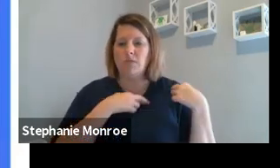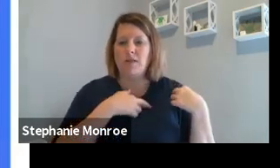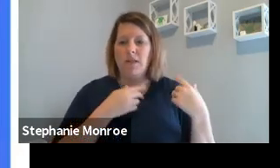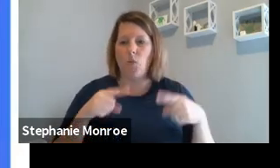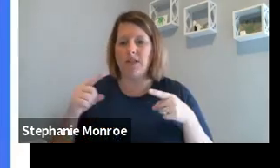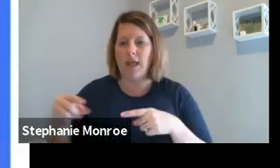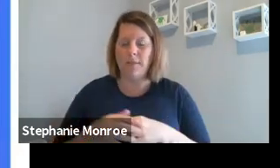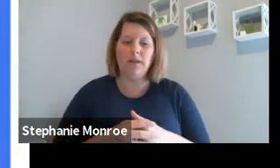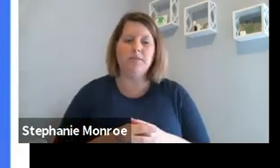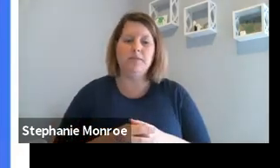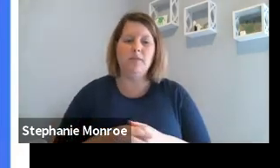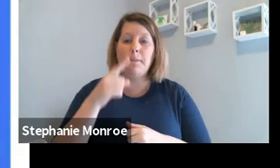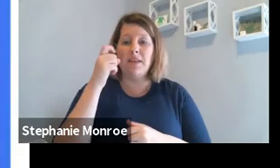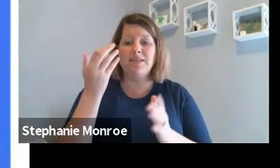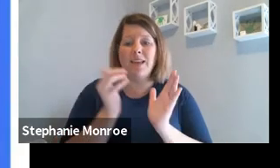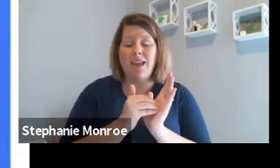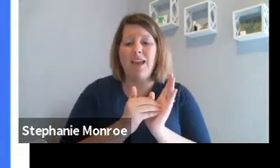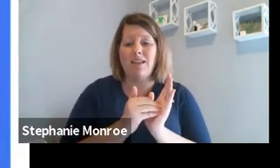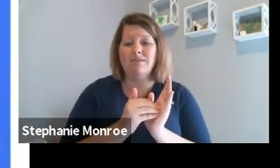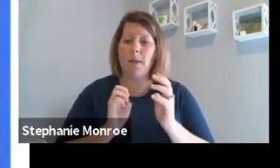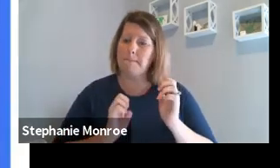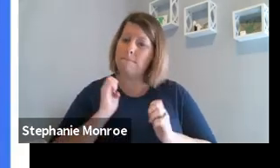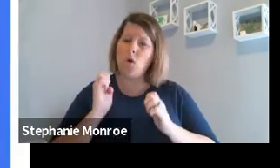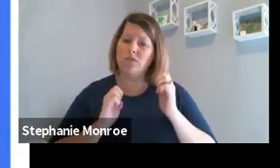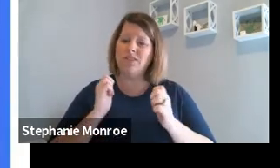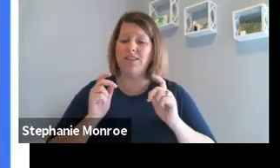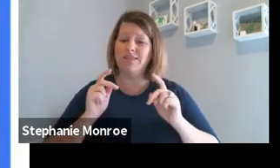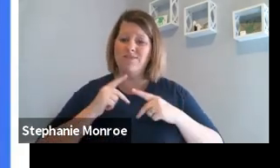Because again, they are emotionally, physically often